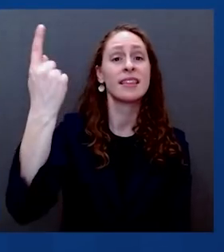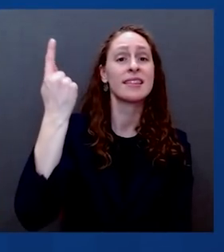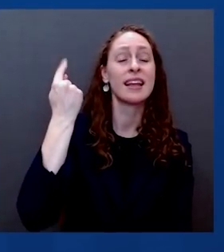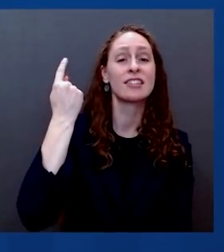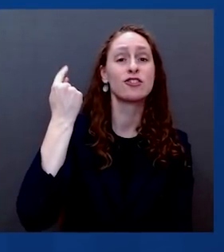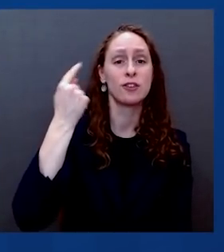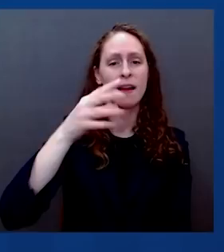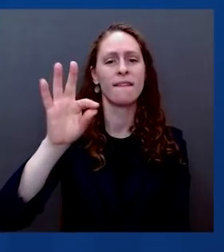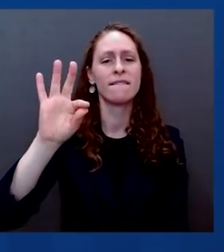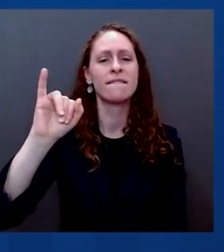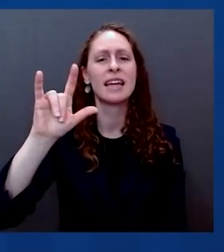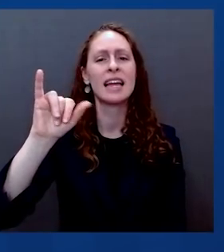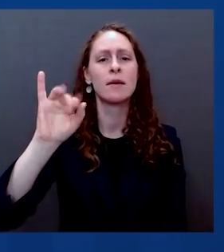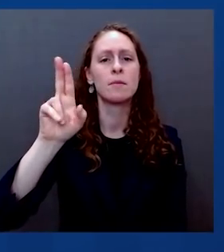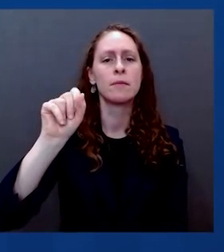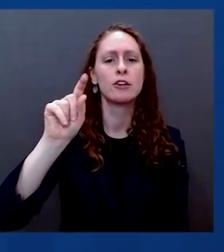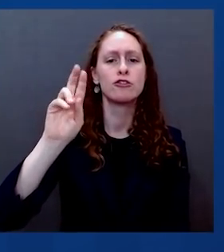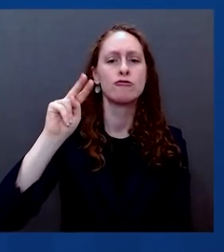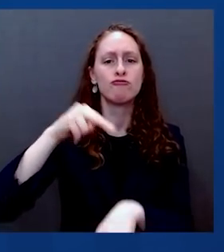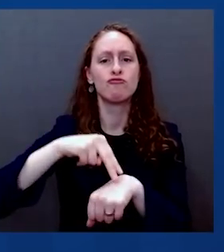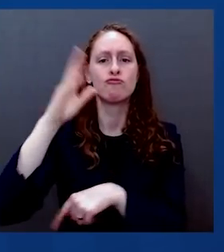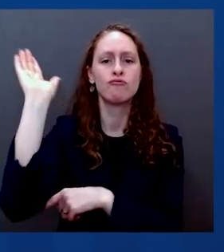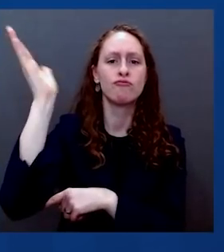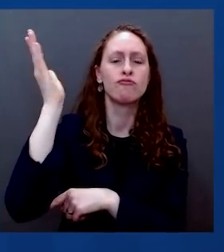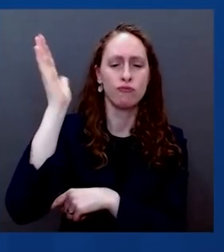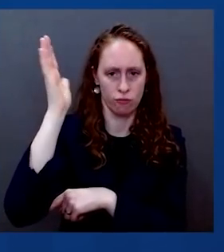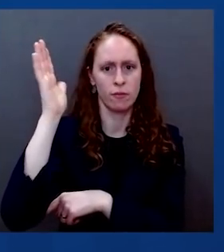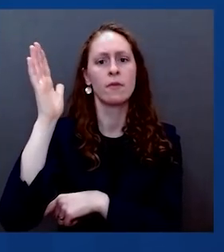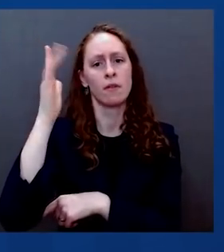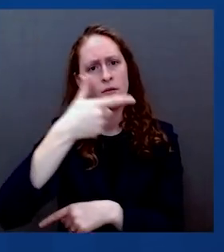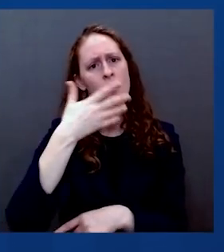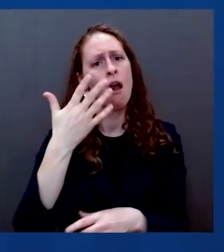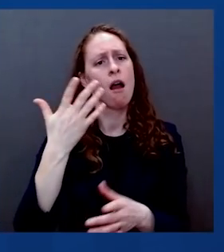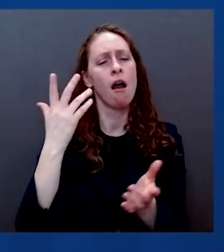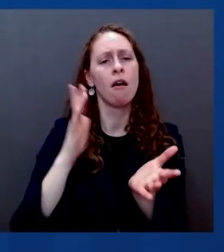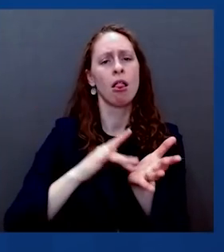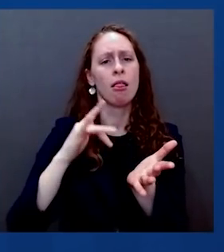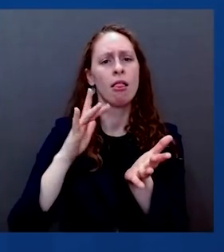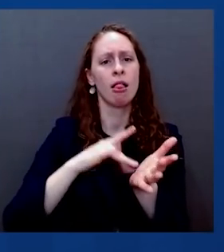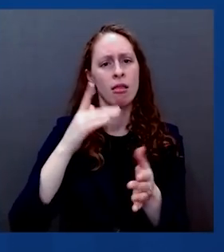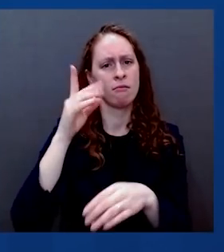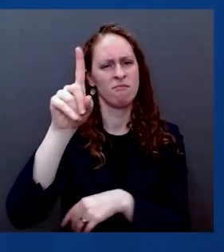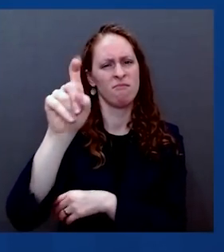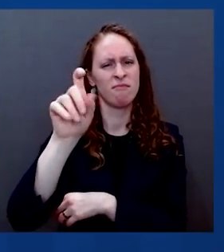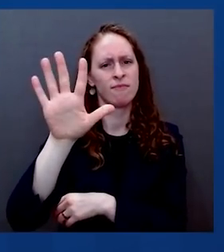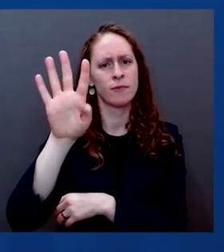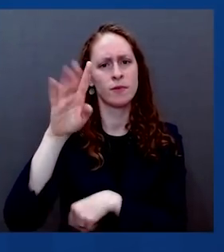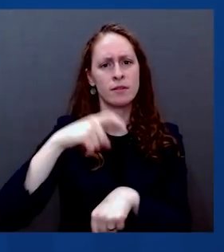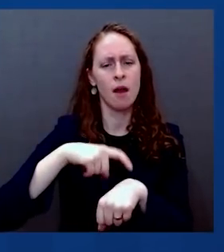The filibuster has been used to generate compromise in the past and promote some bipartisanship.